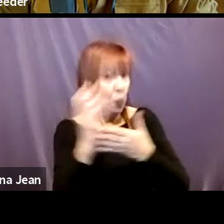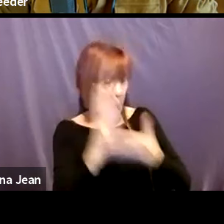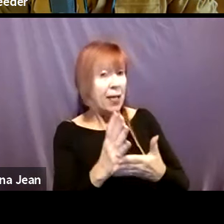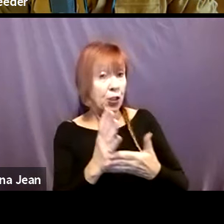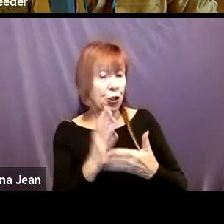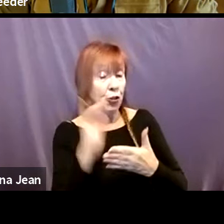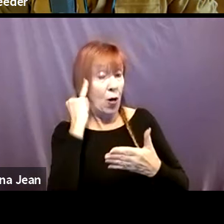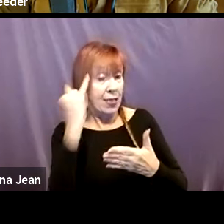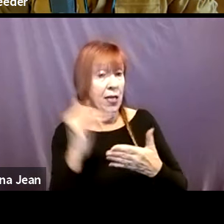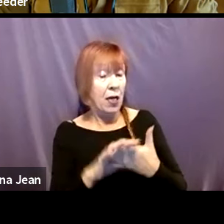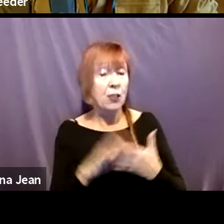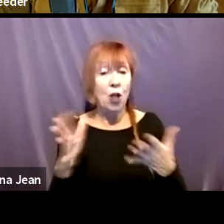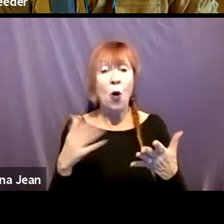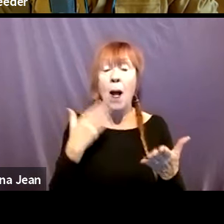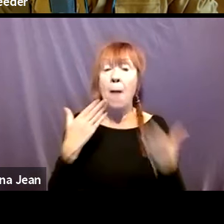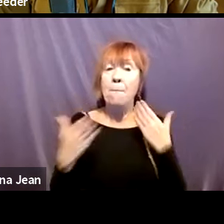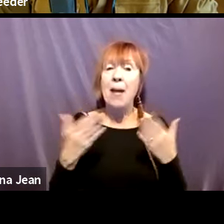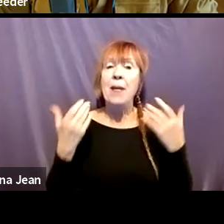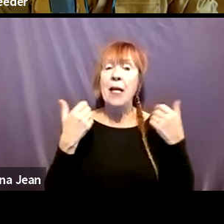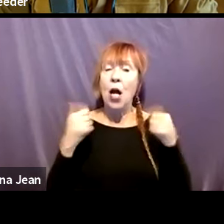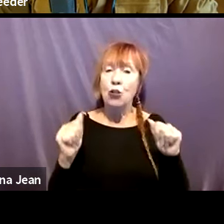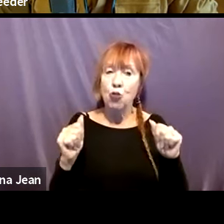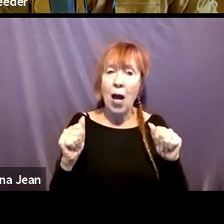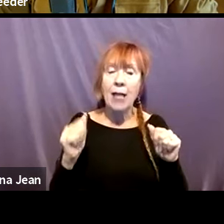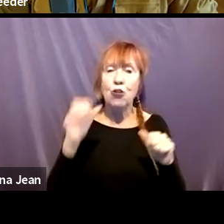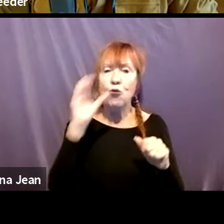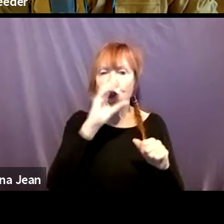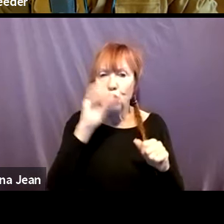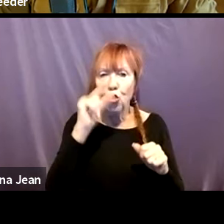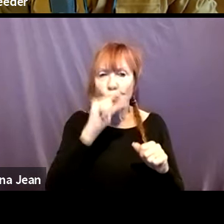So I would try to Google that as well,